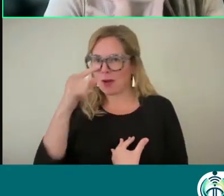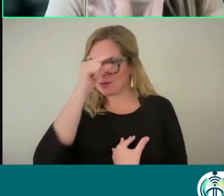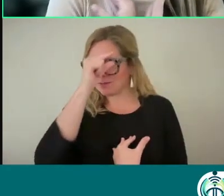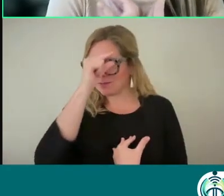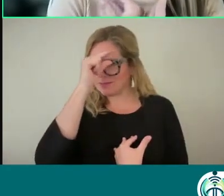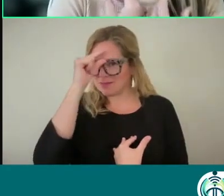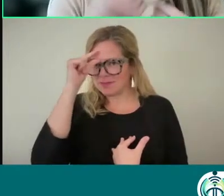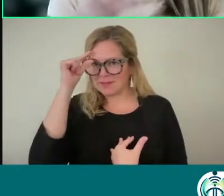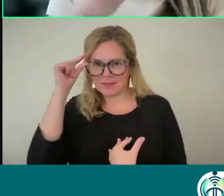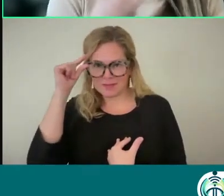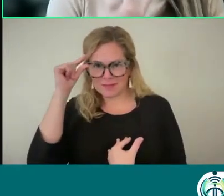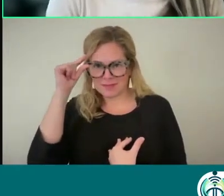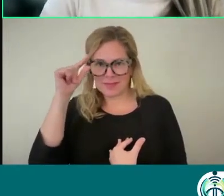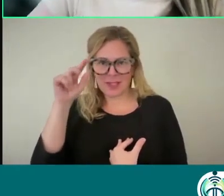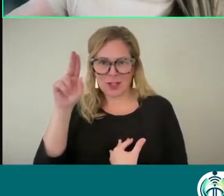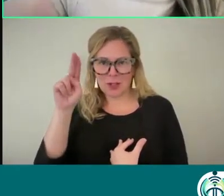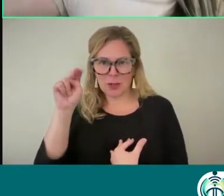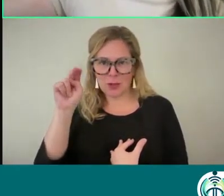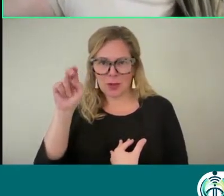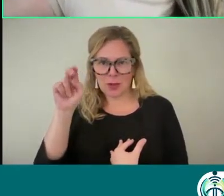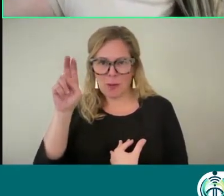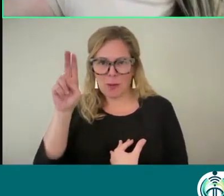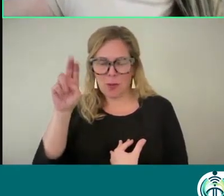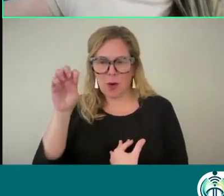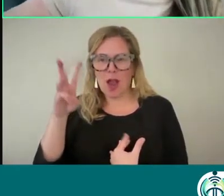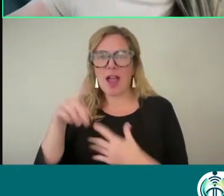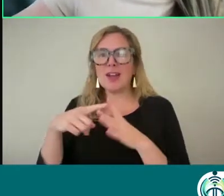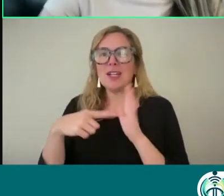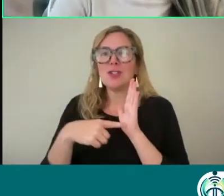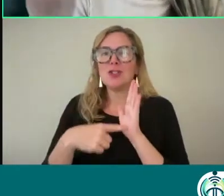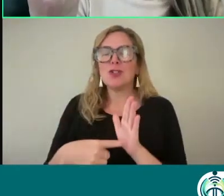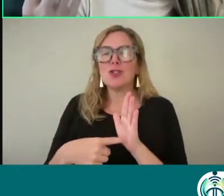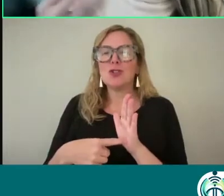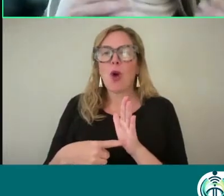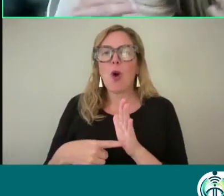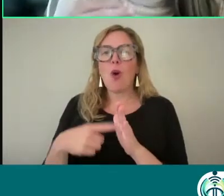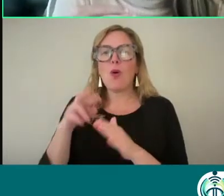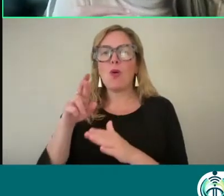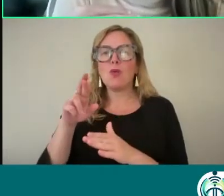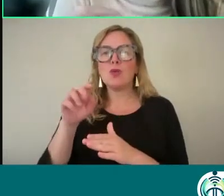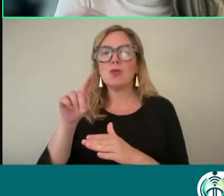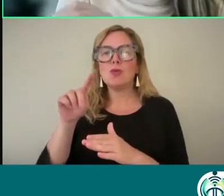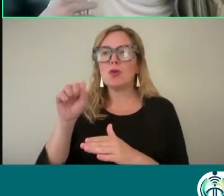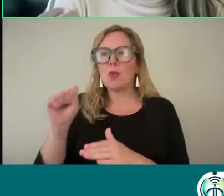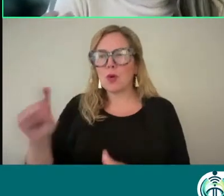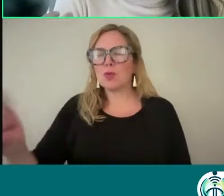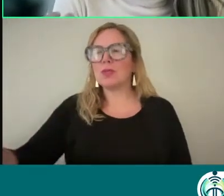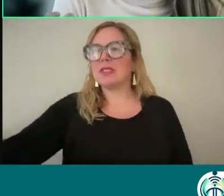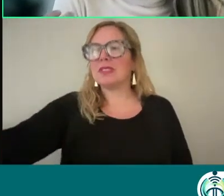shows her with roots coming out of her entire chest, arguably bleeding out, but maybe not.